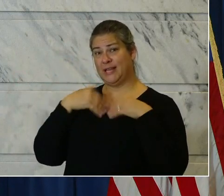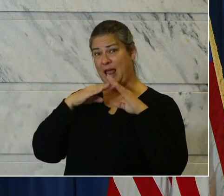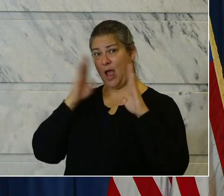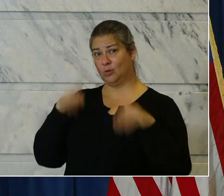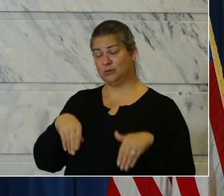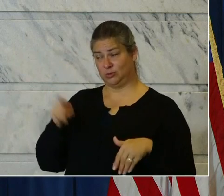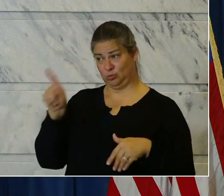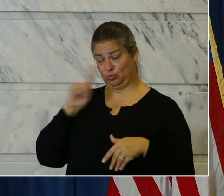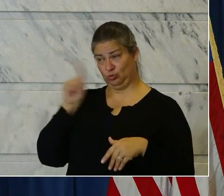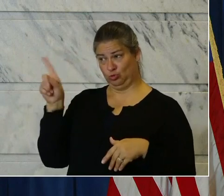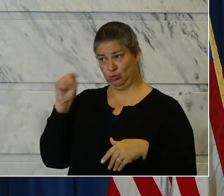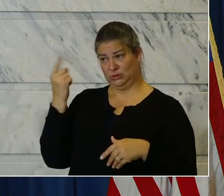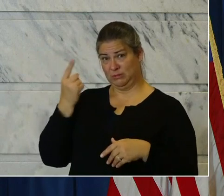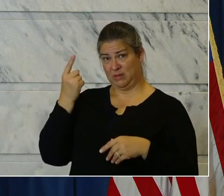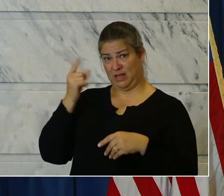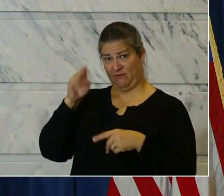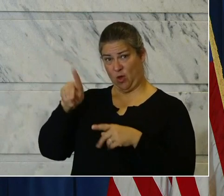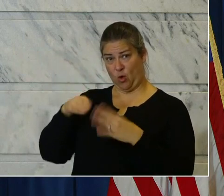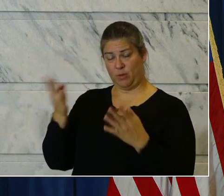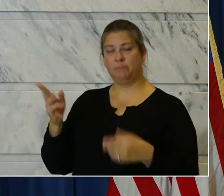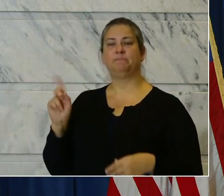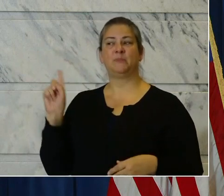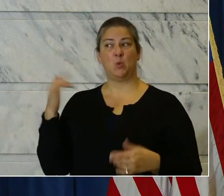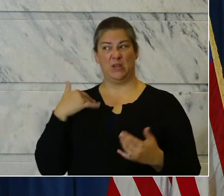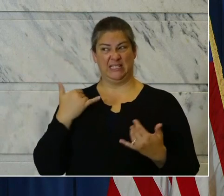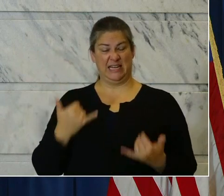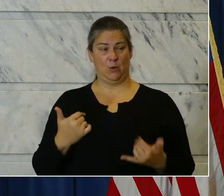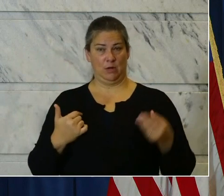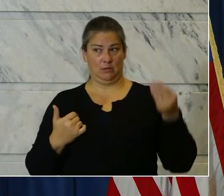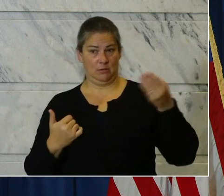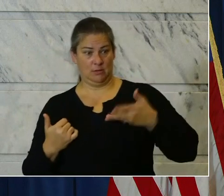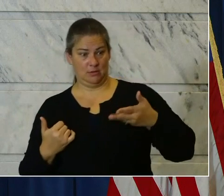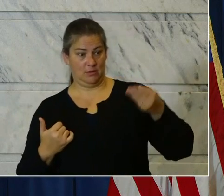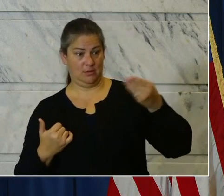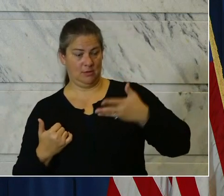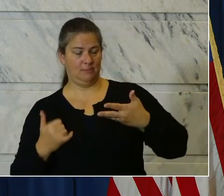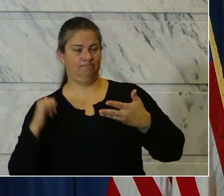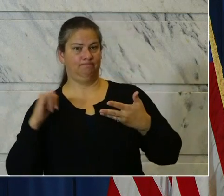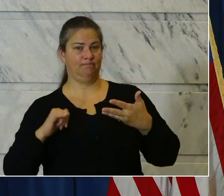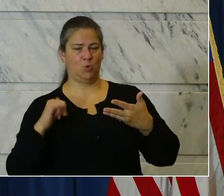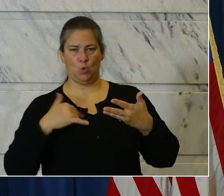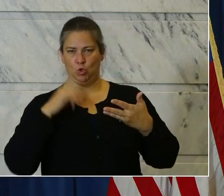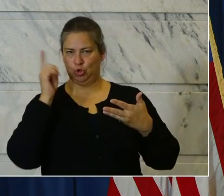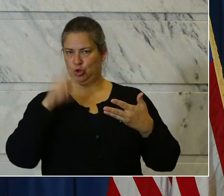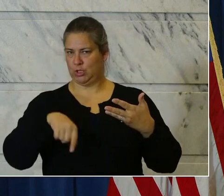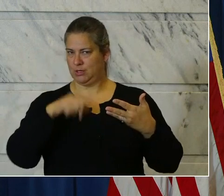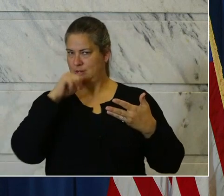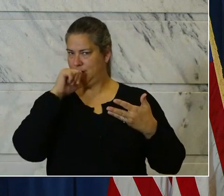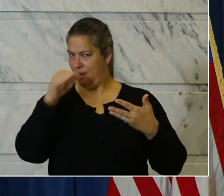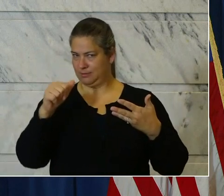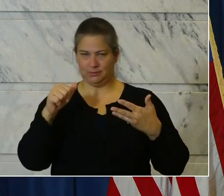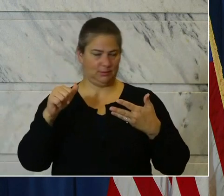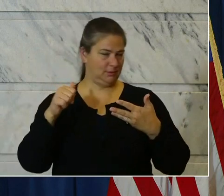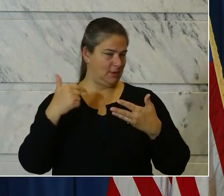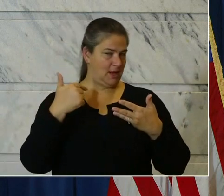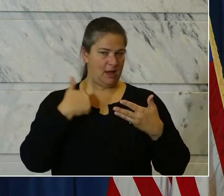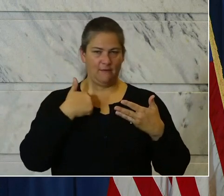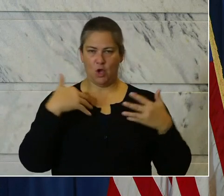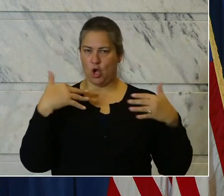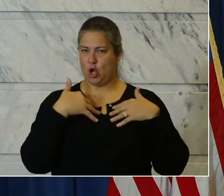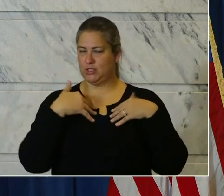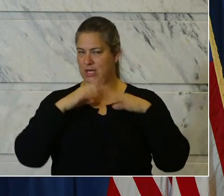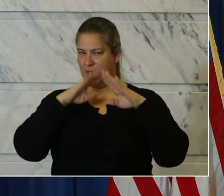THE PUBLIC. OFFERING ON THE